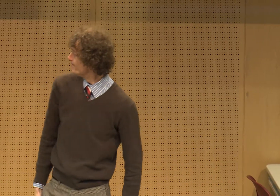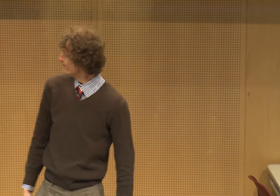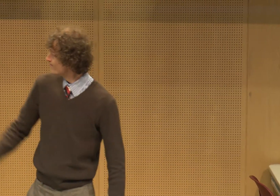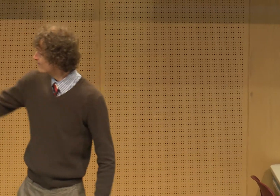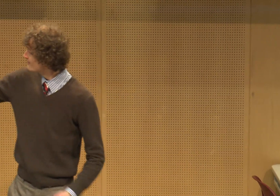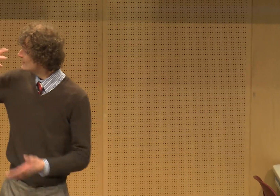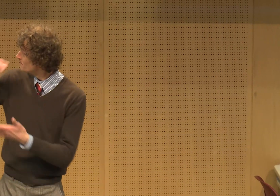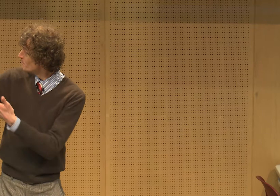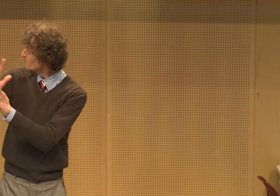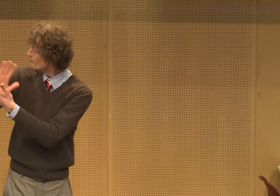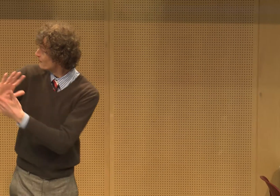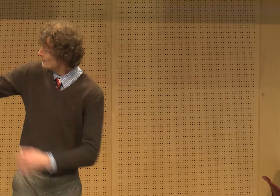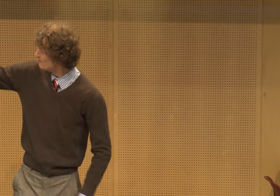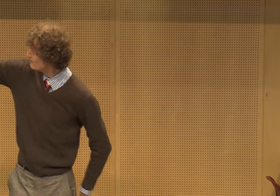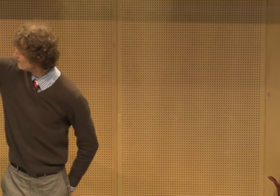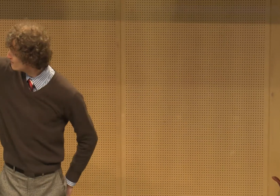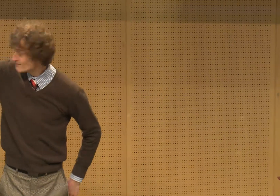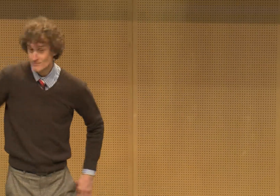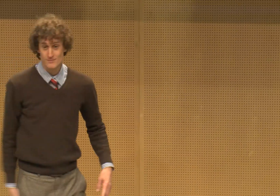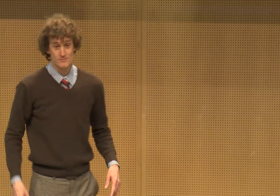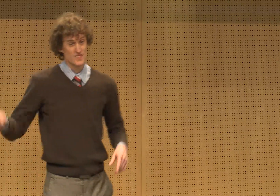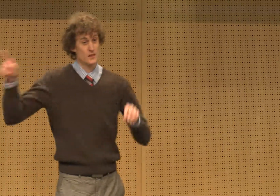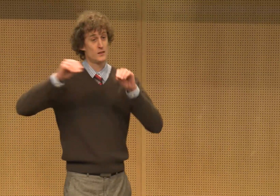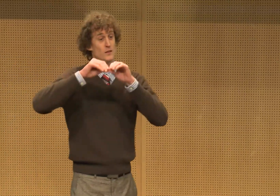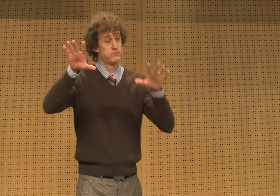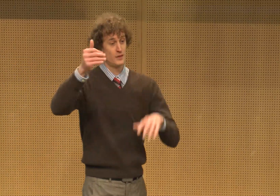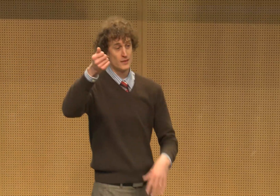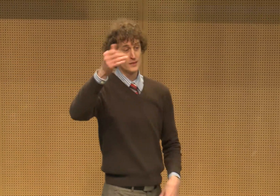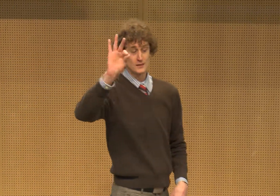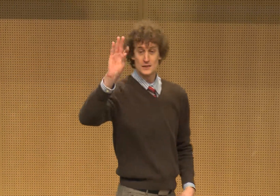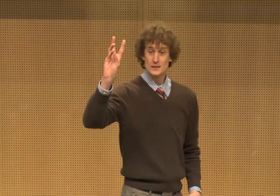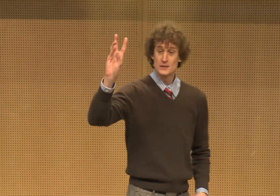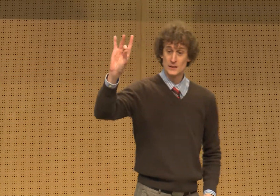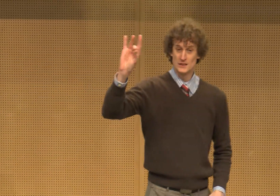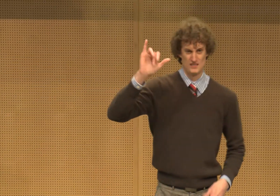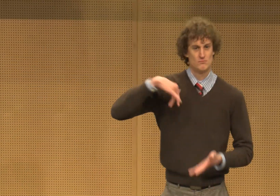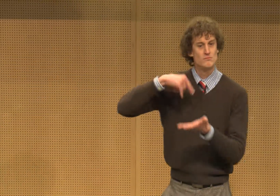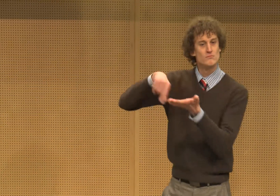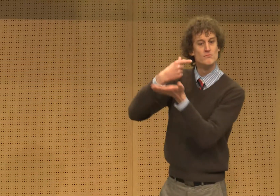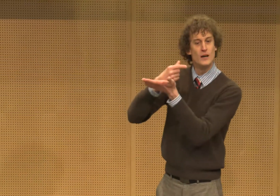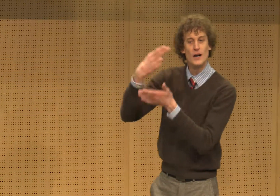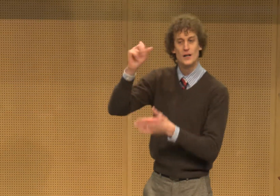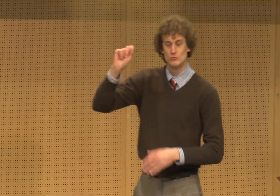When I graduated school, in high school, you can see that...